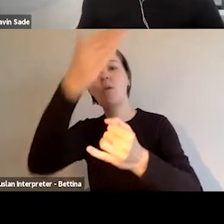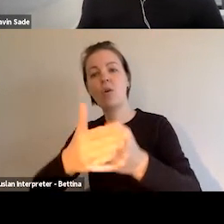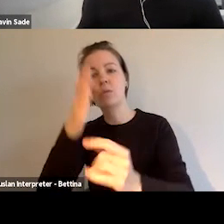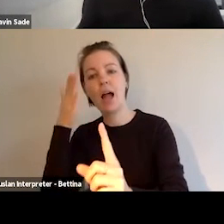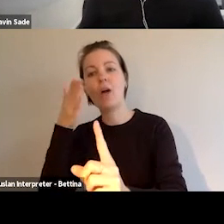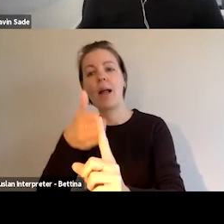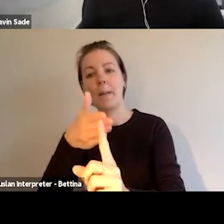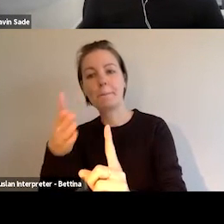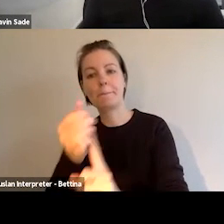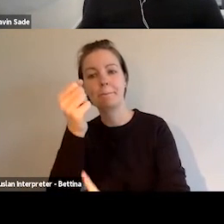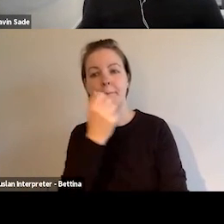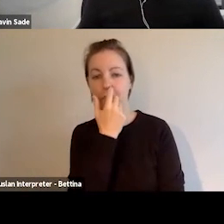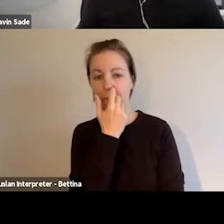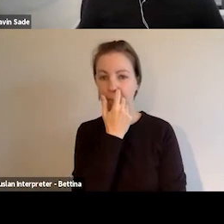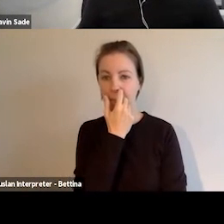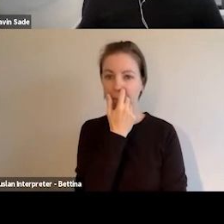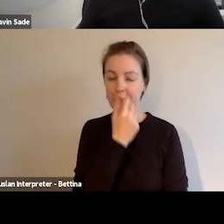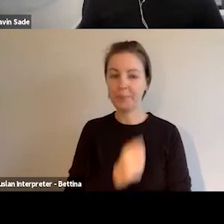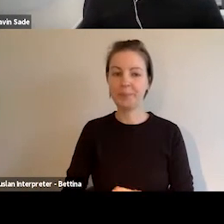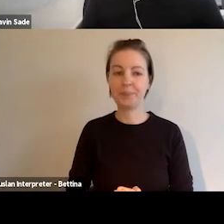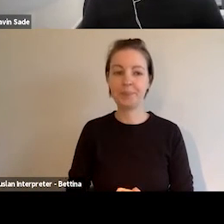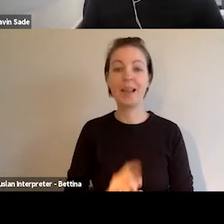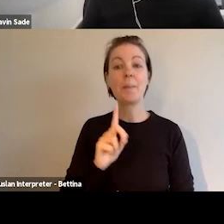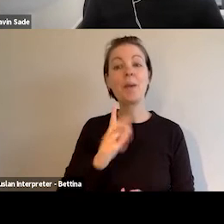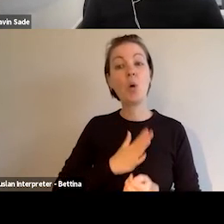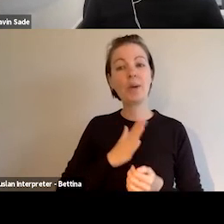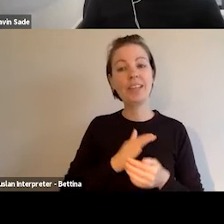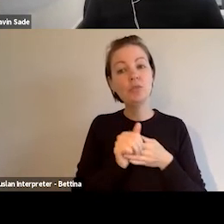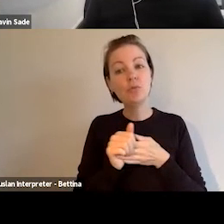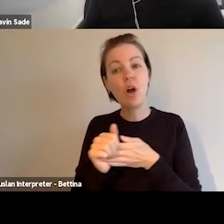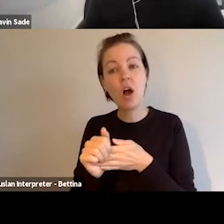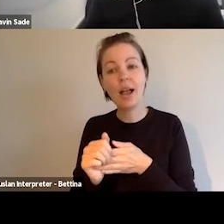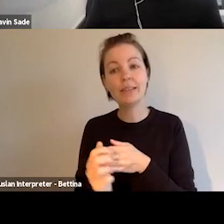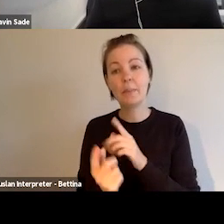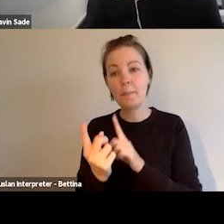We also recognized we needed to continue to guide the mentorship of the students within their own home